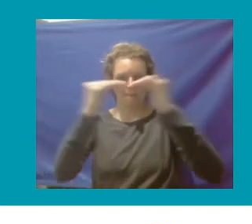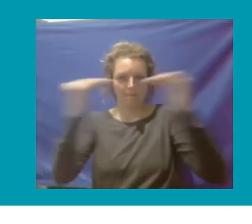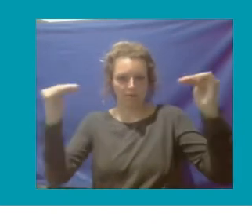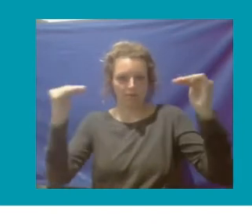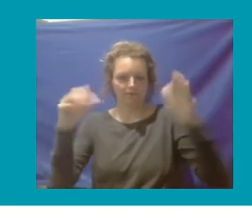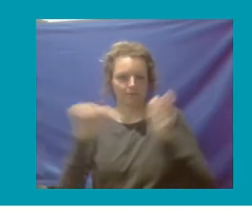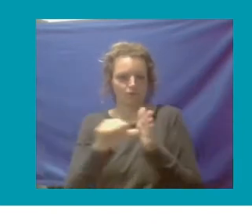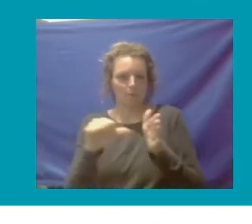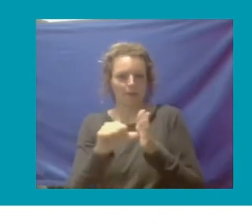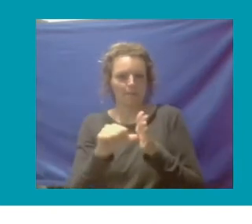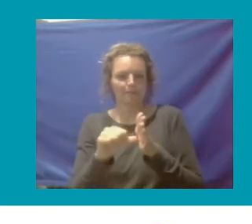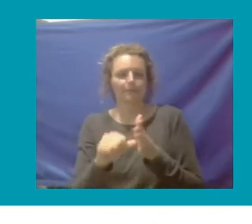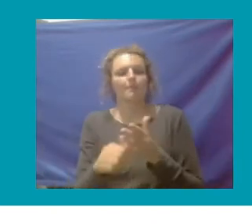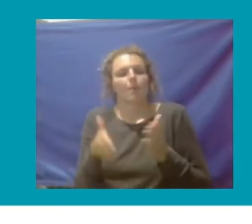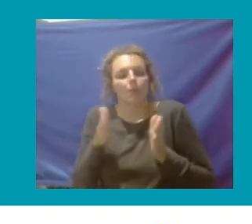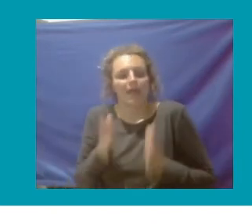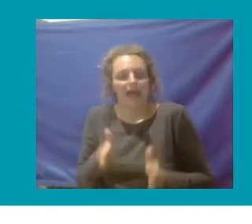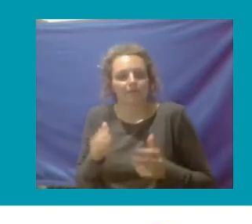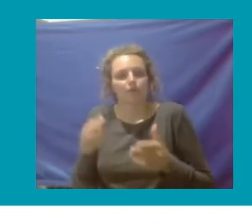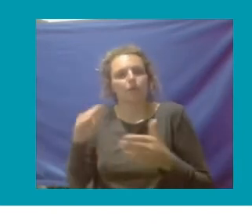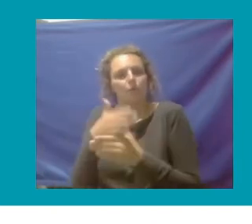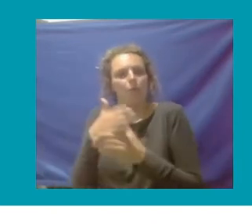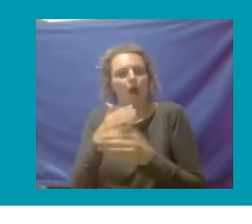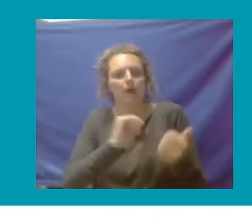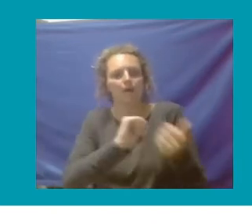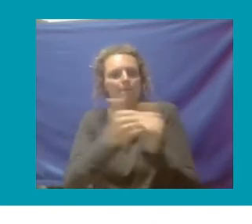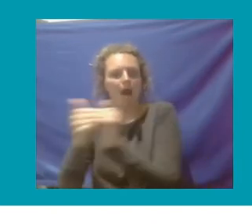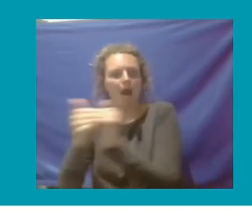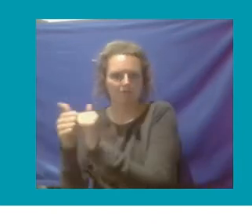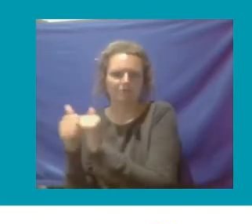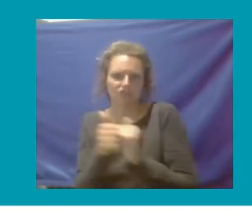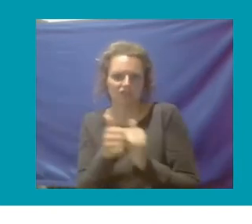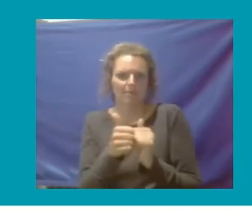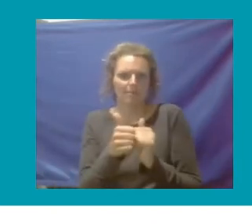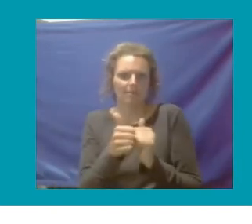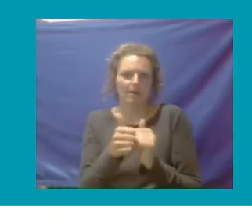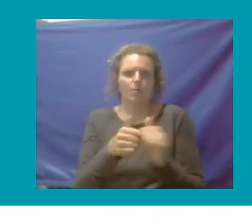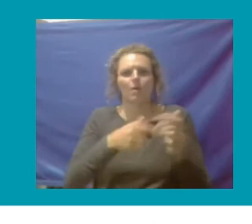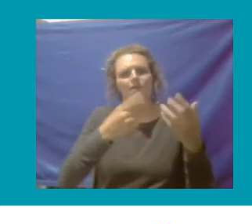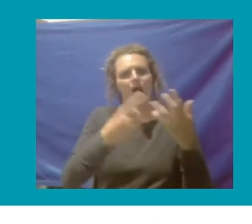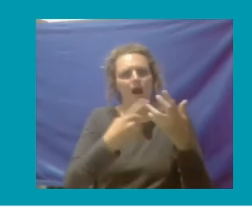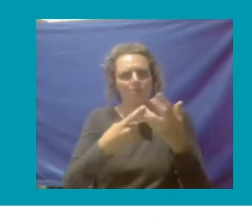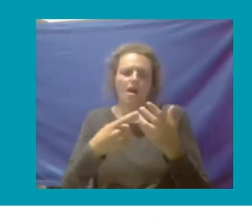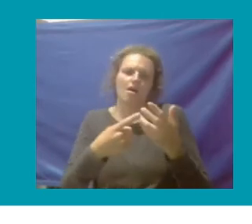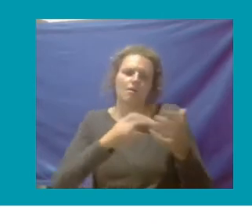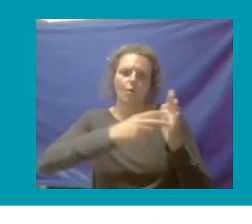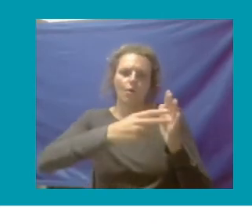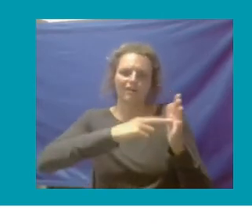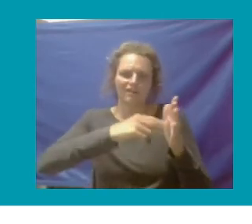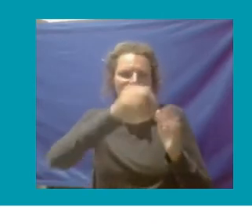are doing complimentary different. But you know, equally good things and what we really want to do is work